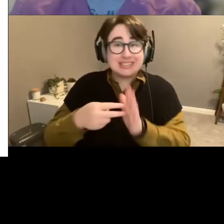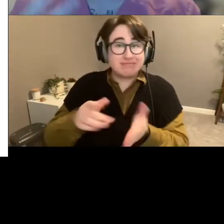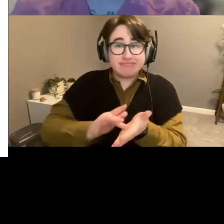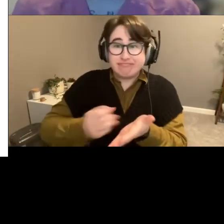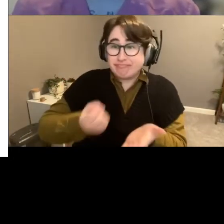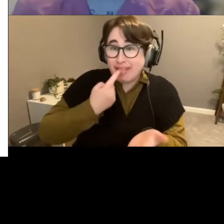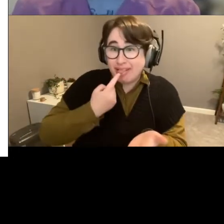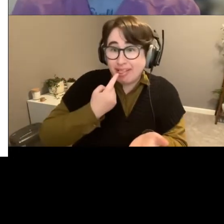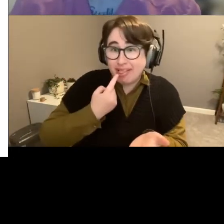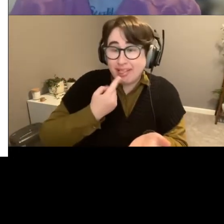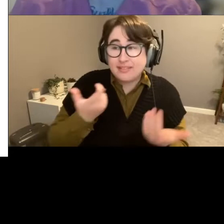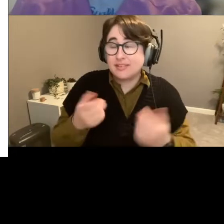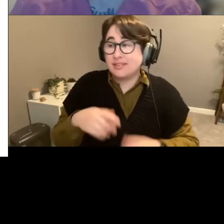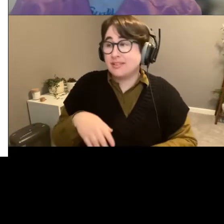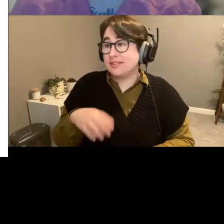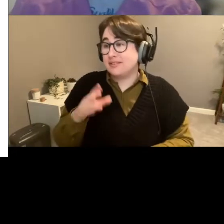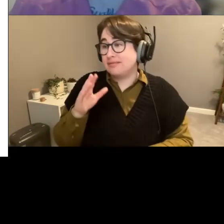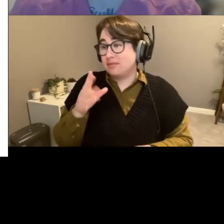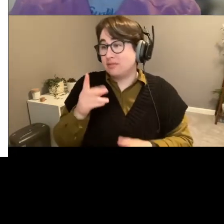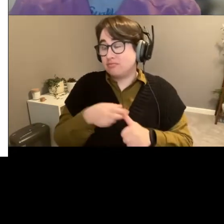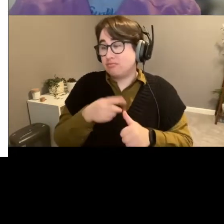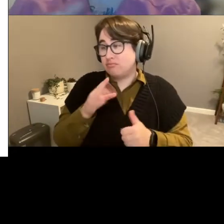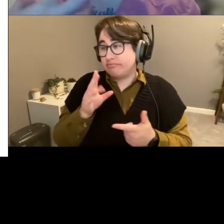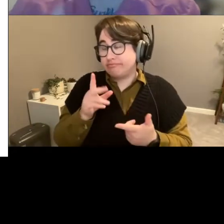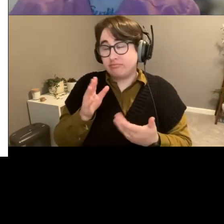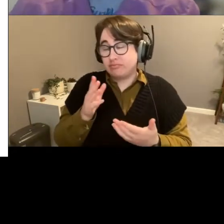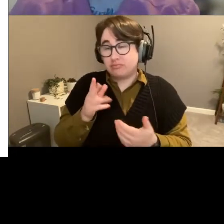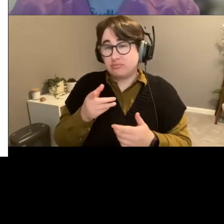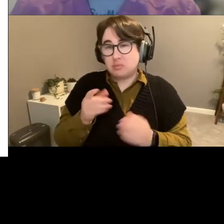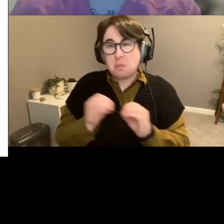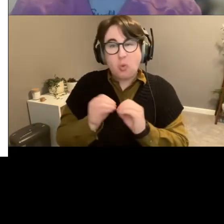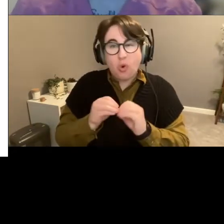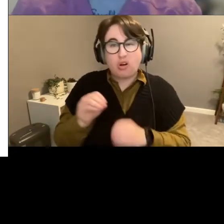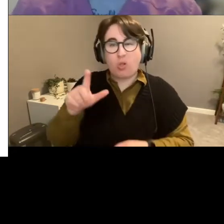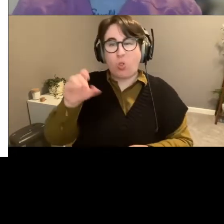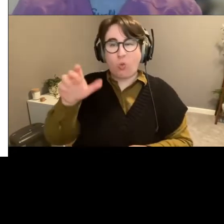to help work in a more locally sedating way,